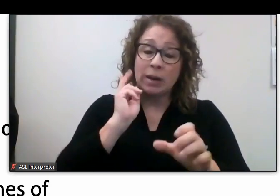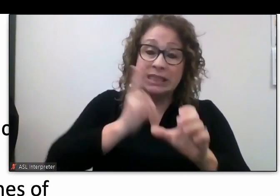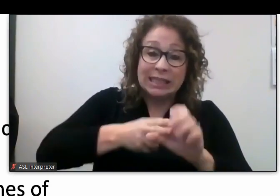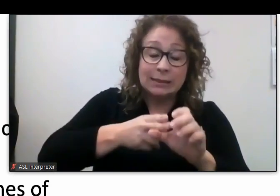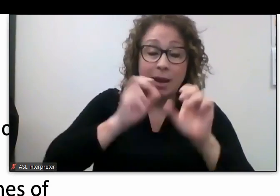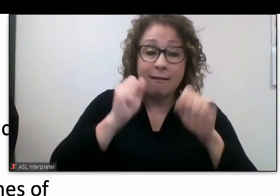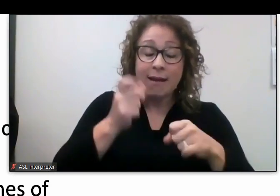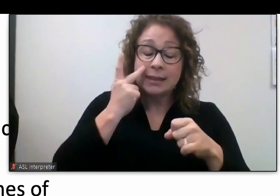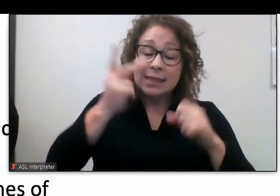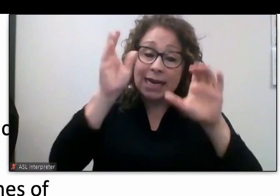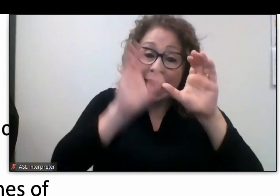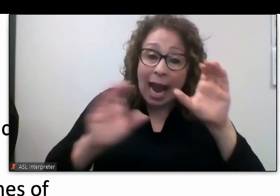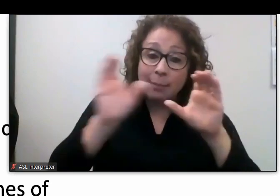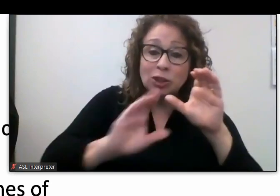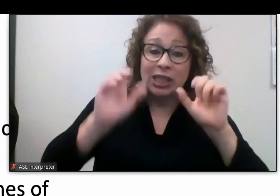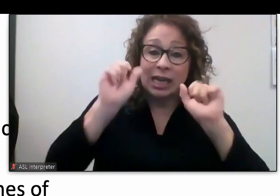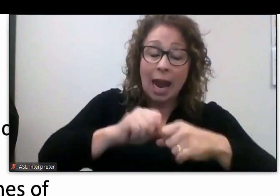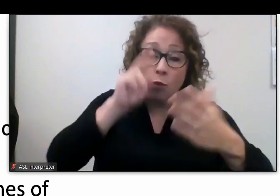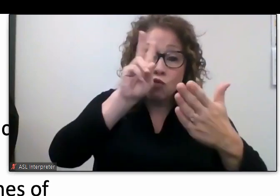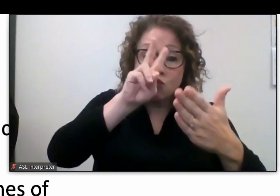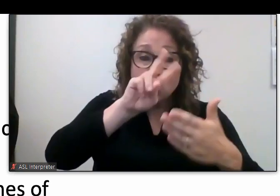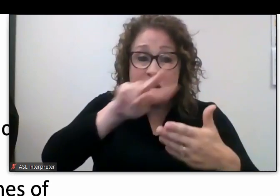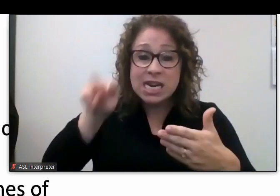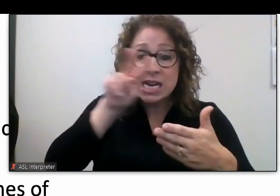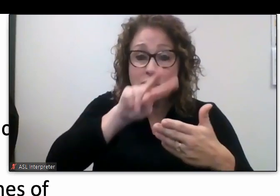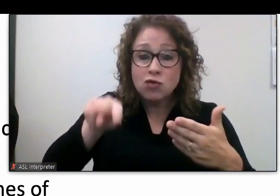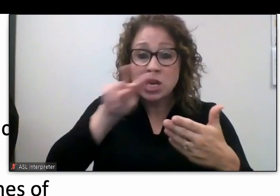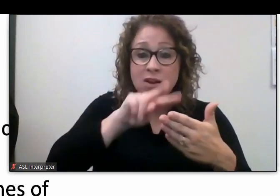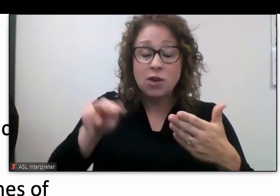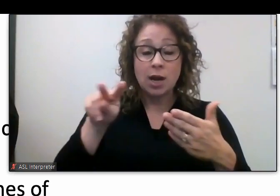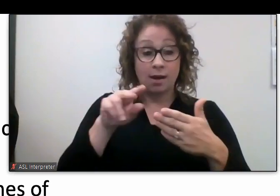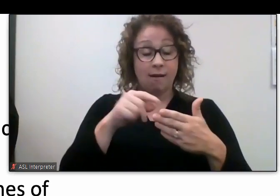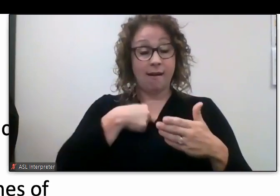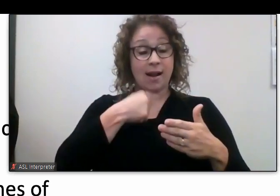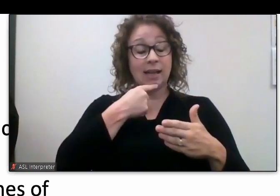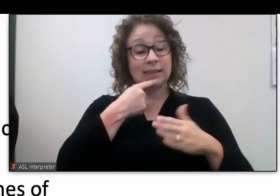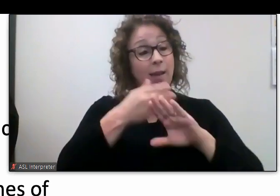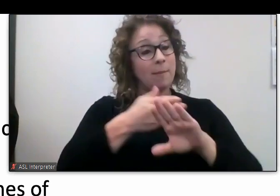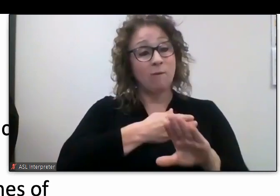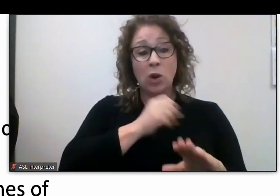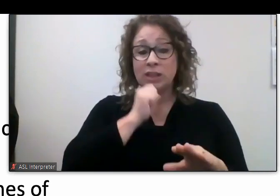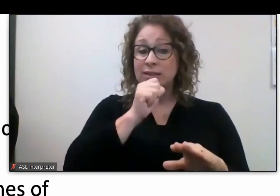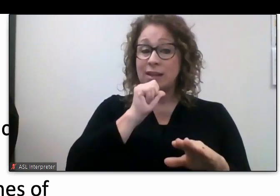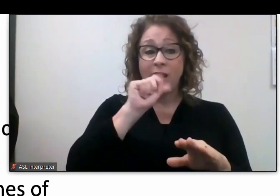and as I pointed out earlier in my introduction it's not just deaf and hard of hearing people